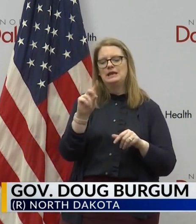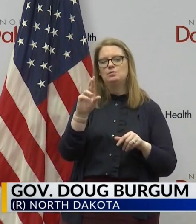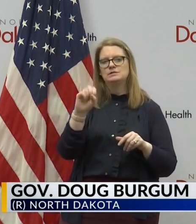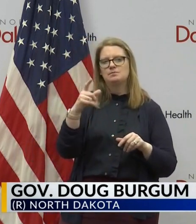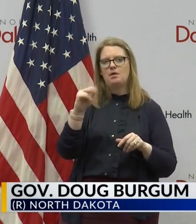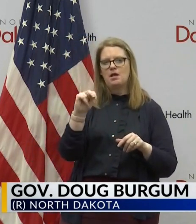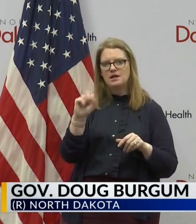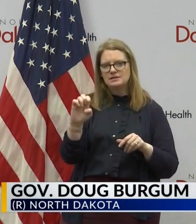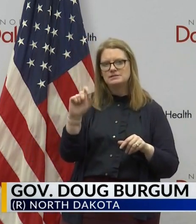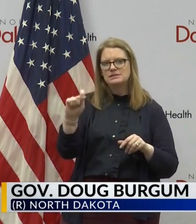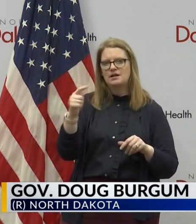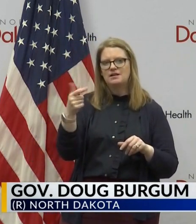SITE AT DEQ.GOV.